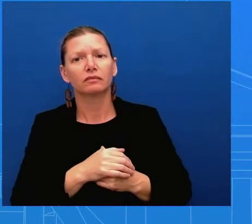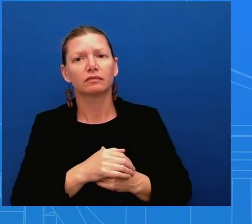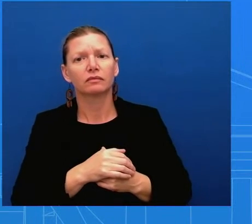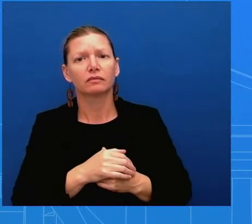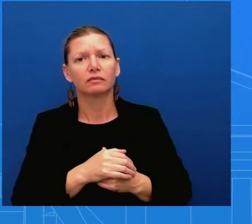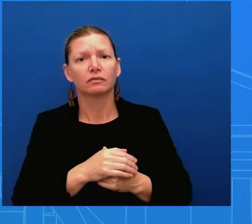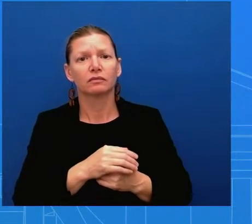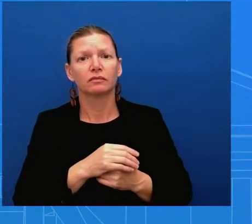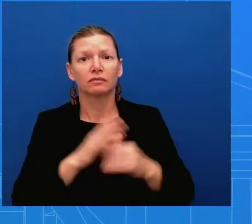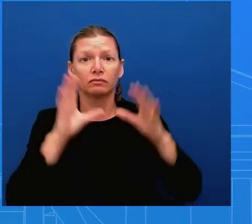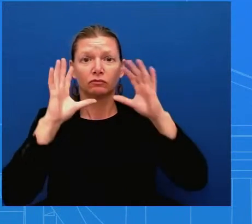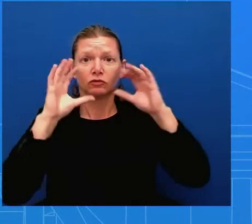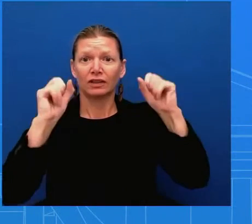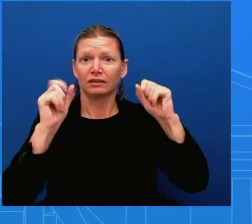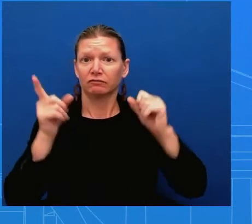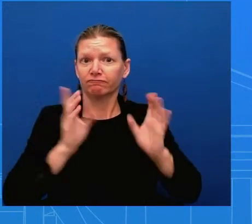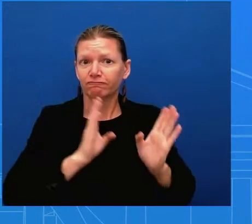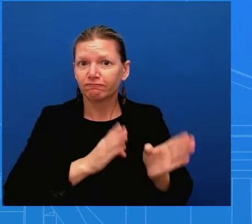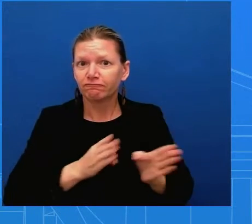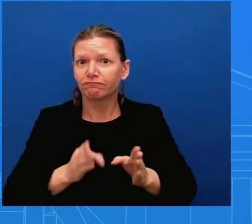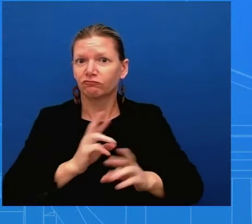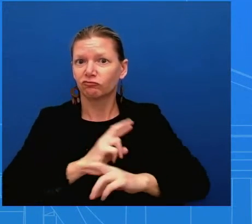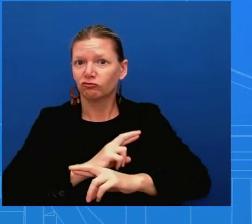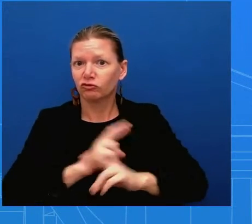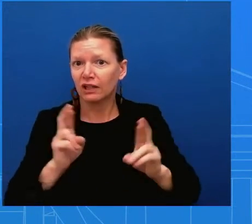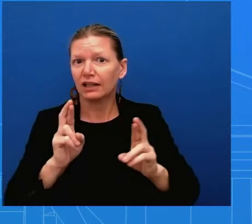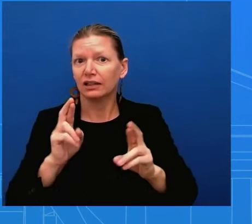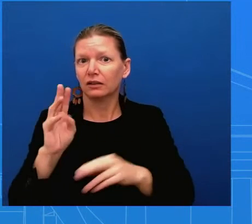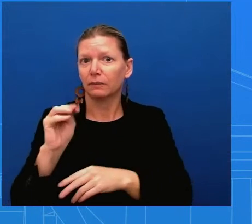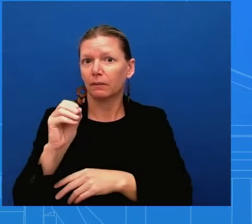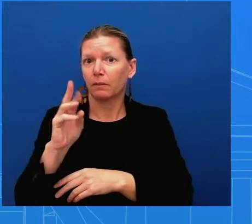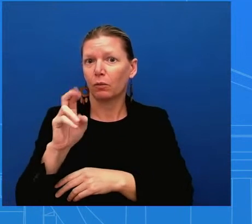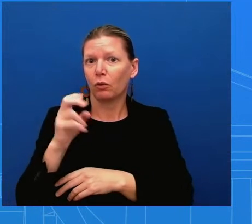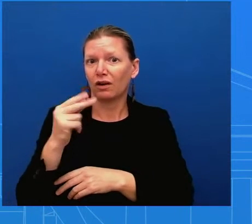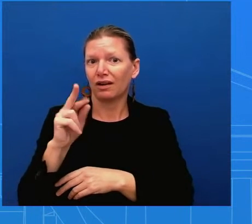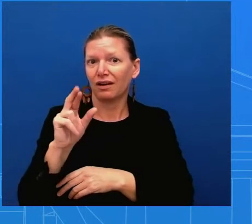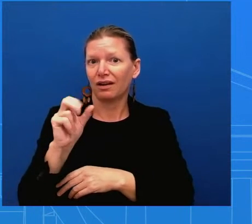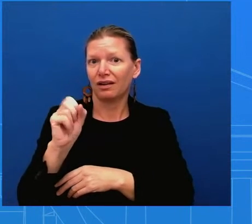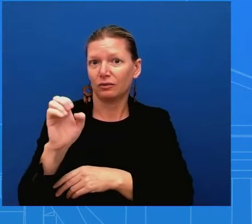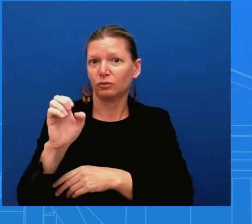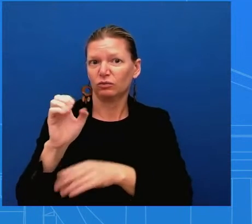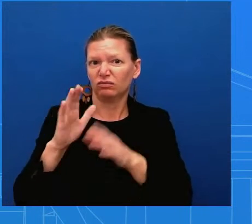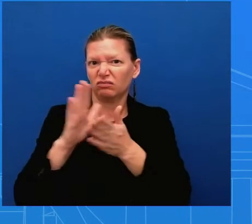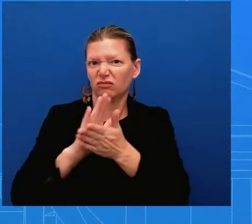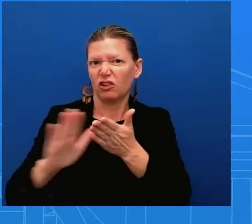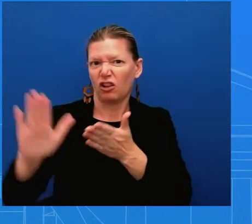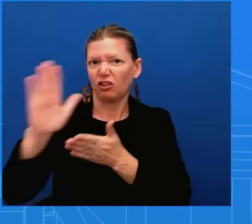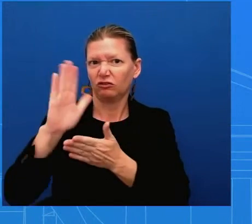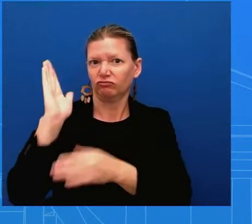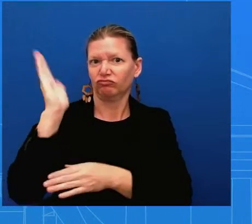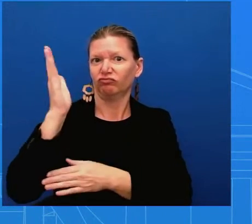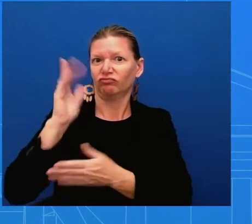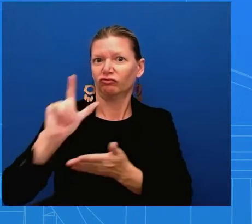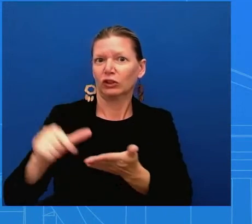And does he plan to address the concerns of some students and faculty who have conflicting views about the President being there? Ms. Jean-Pierre: So, a couple of things there.